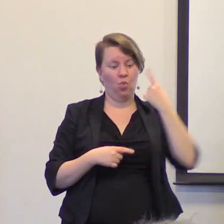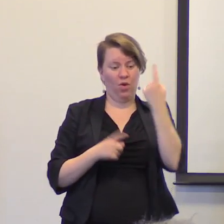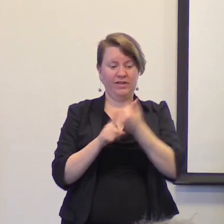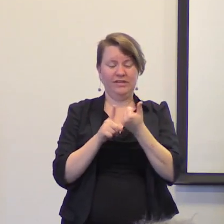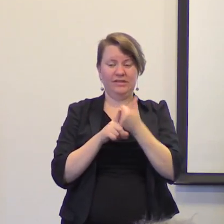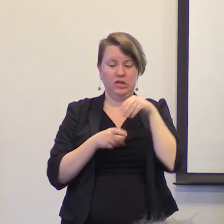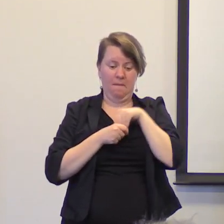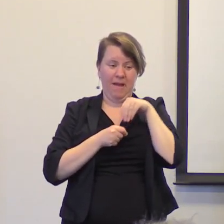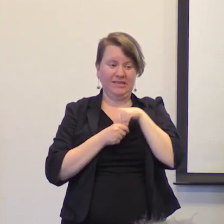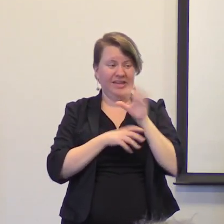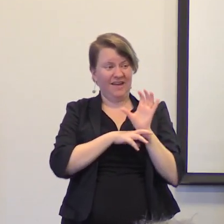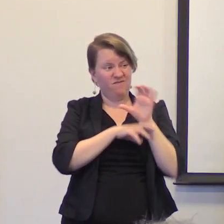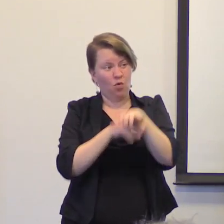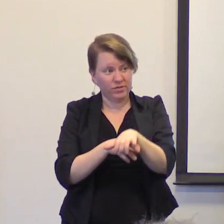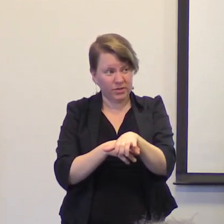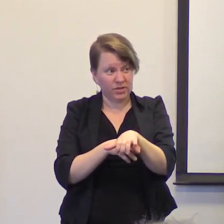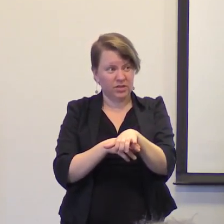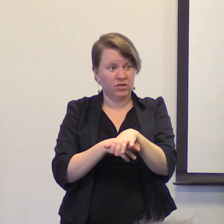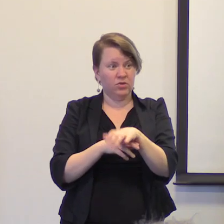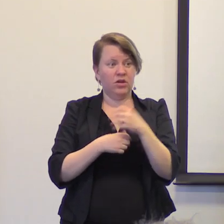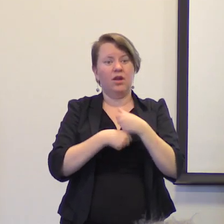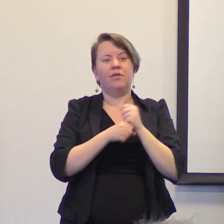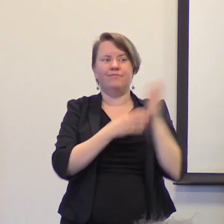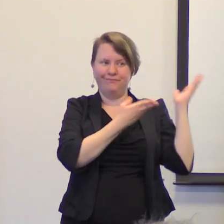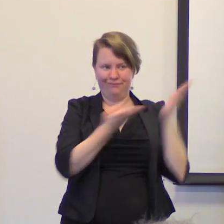enforcement, which is said of bringing Sheriff Joe Arpaio's program, loosely speaking, to